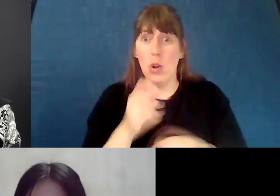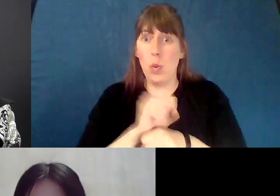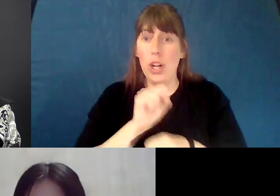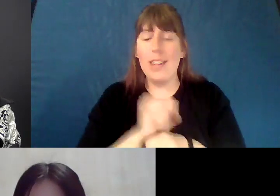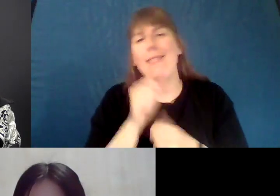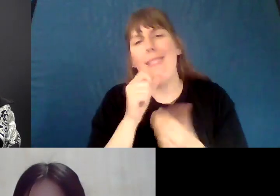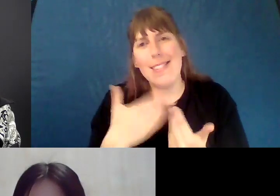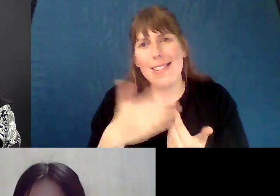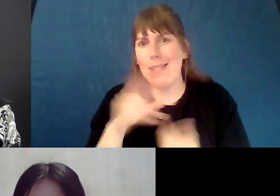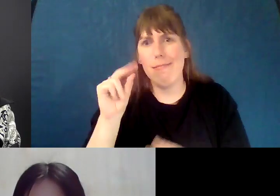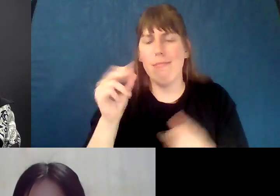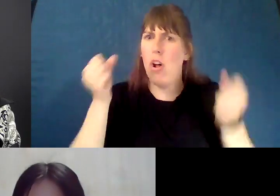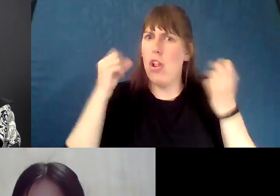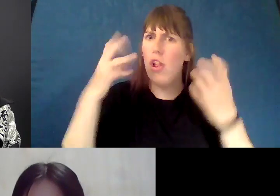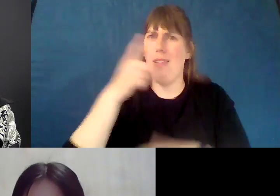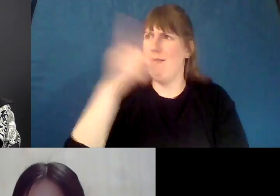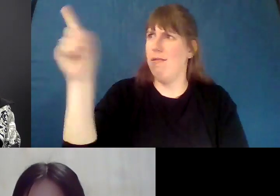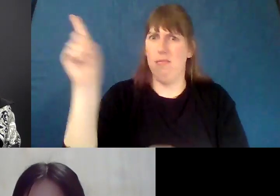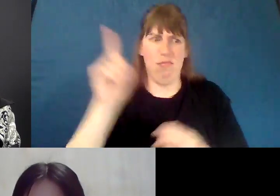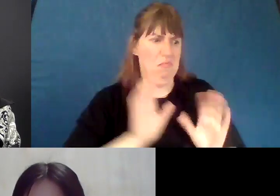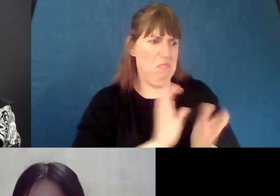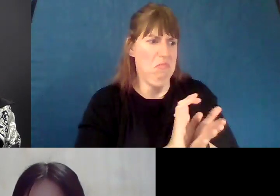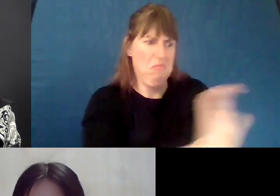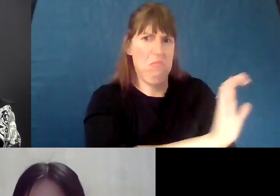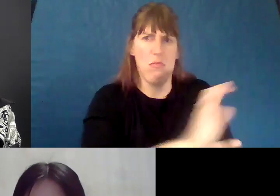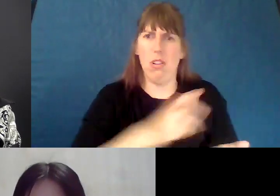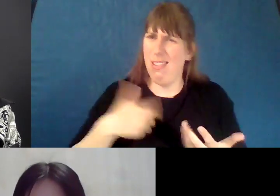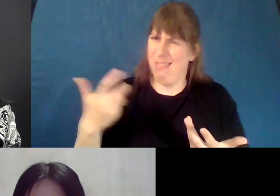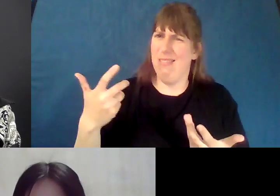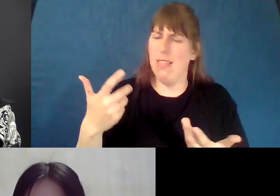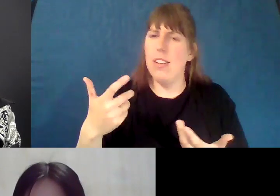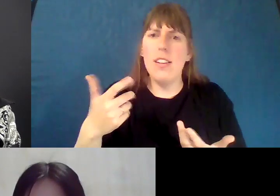of institutional resistance that kind of come with it. And there's a lot of uncomfortable feelings